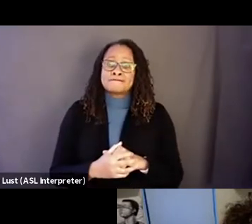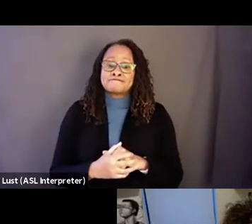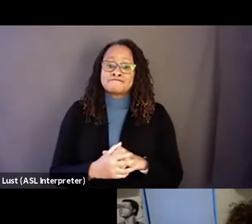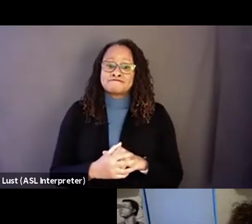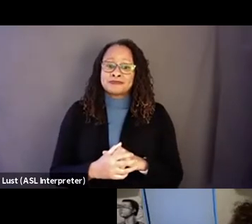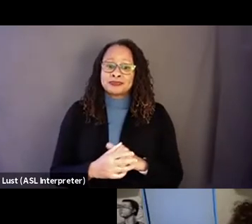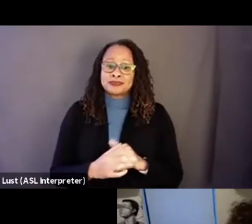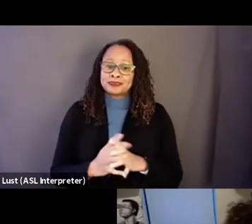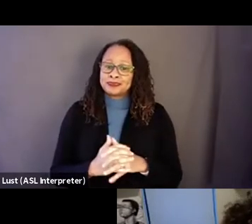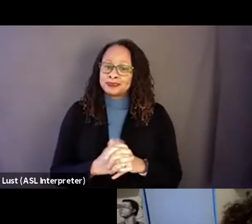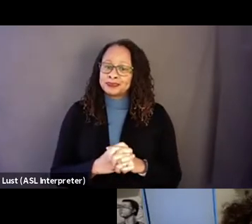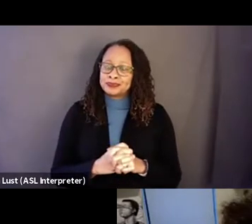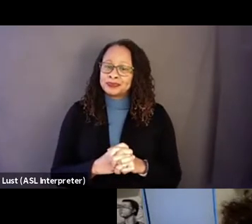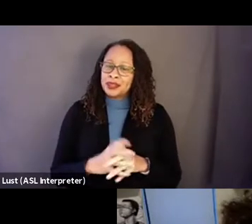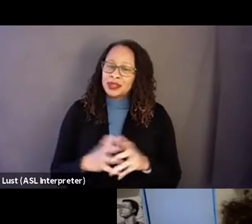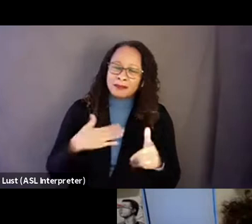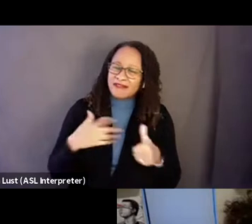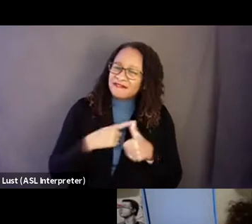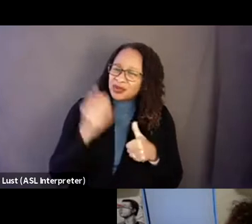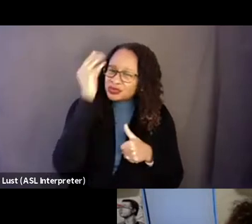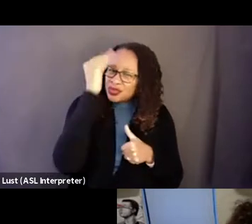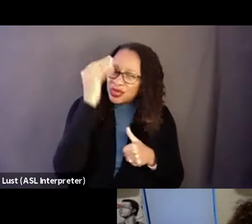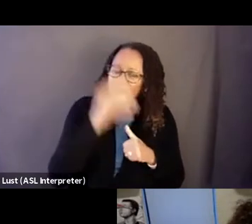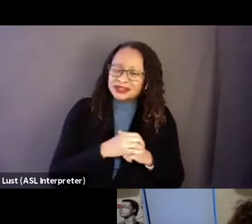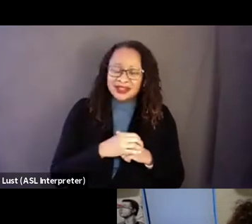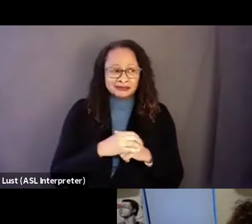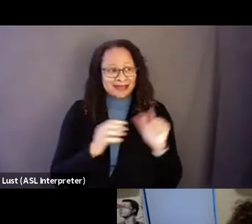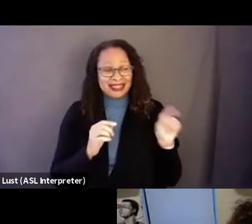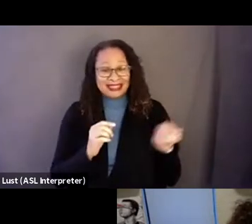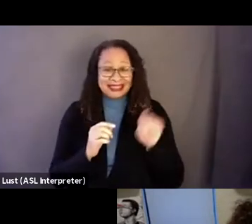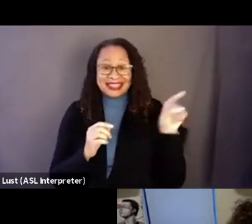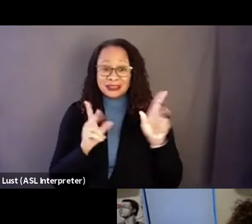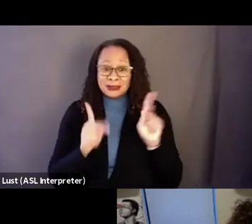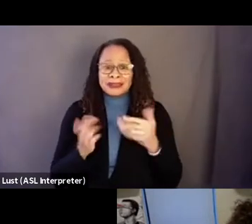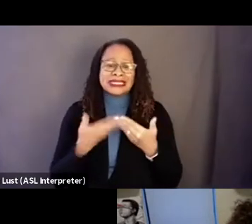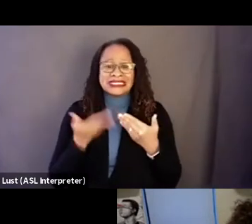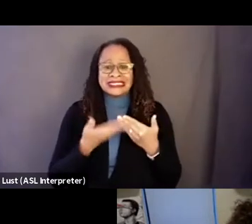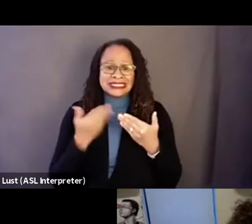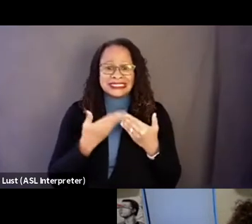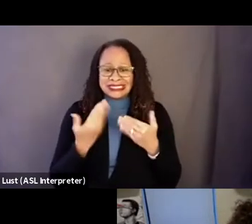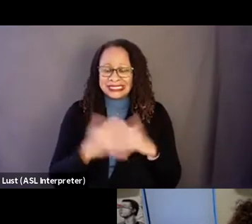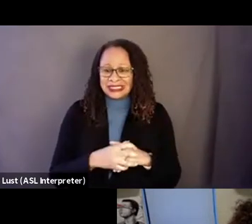my immediate thought is like, "These people, it's easy to sort of put them